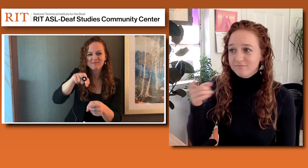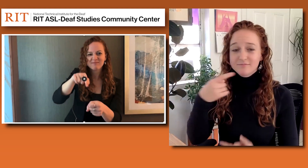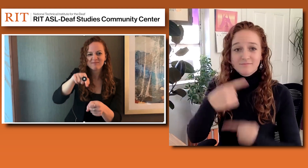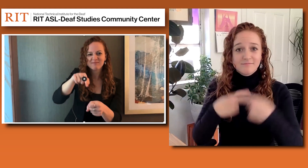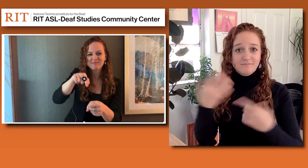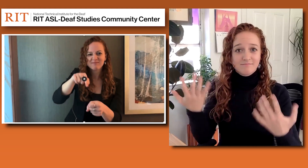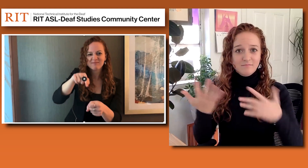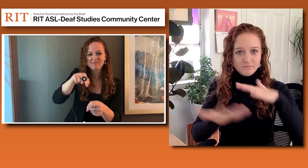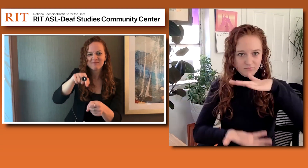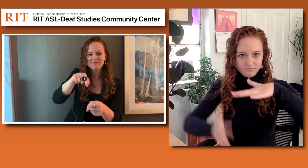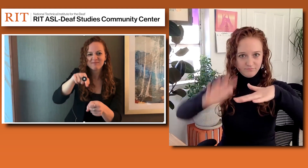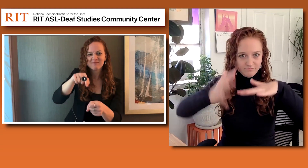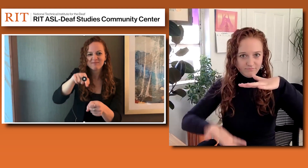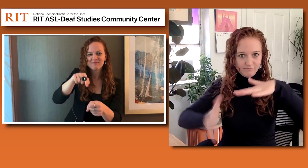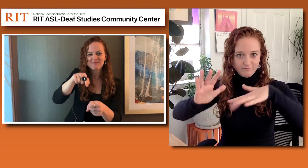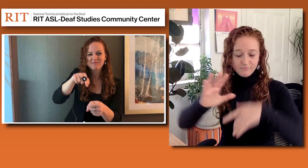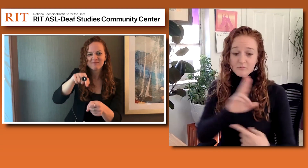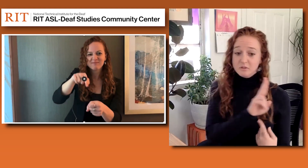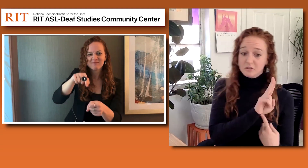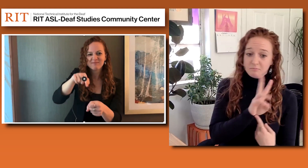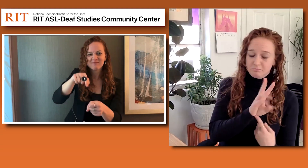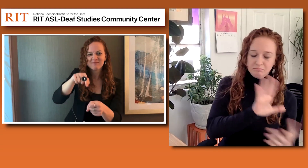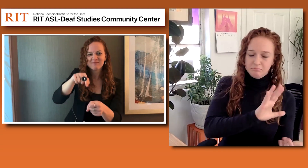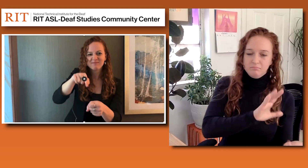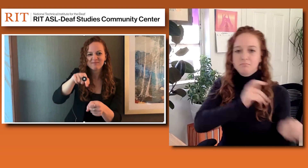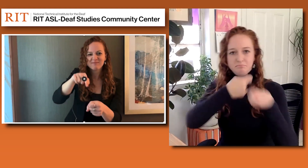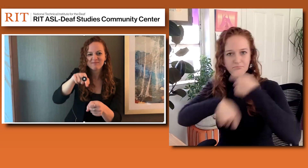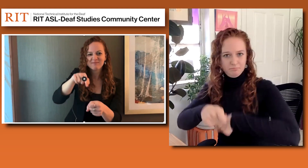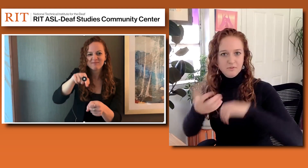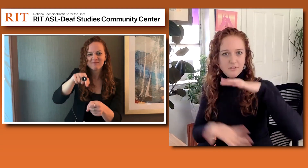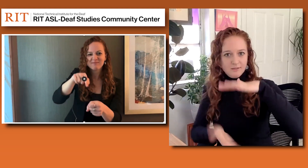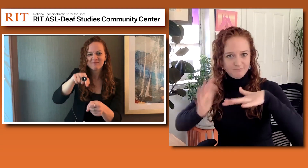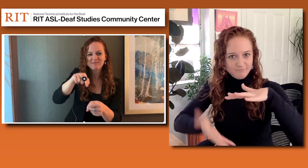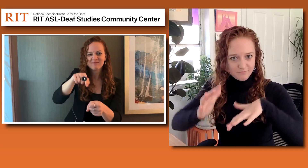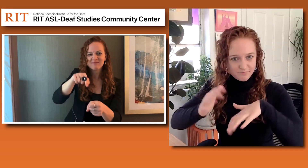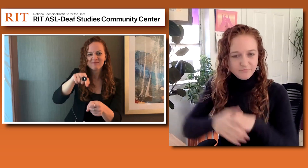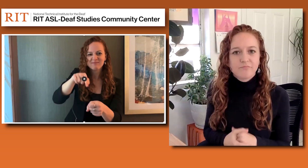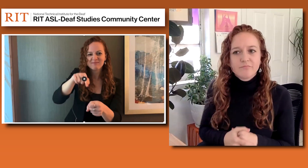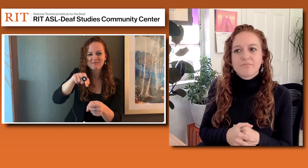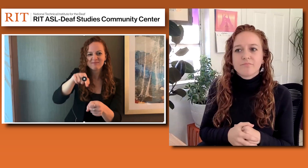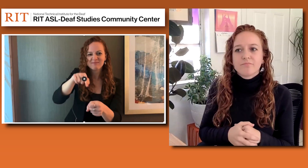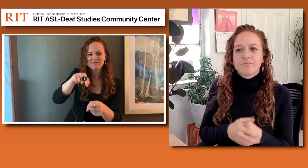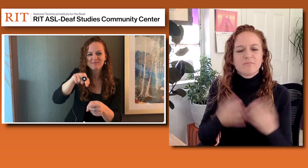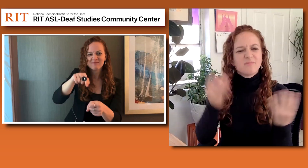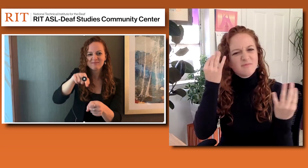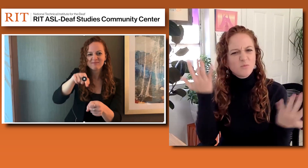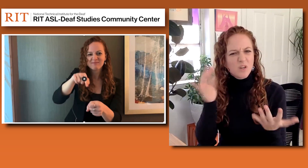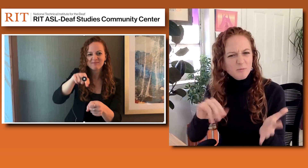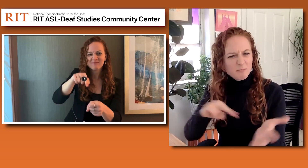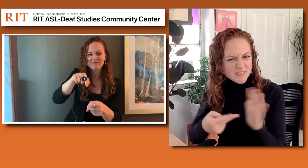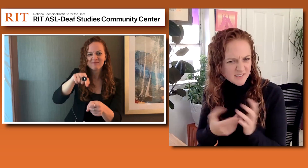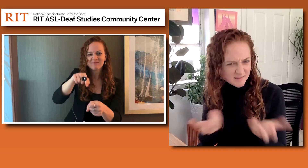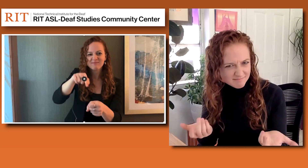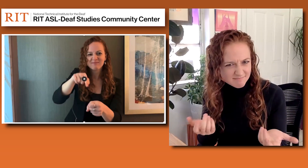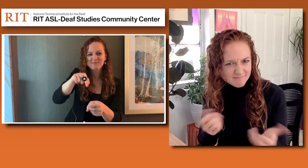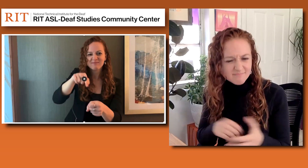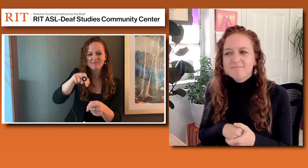This is the sign, not "UW," but this I used as a sign. Now, what could that possibly mean?